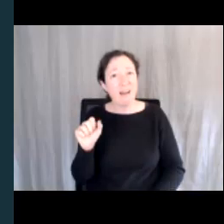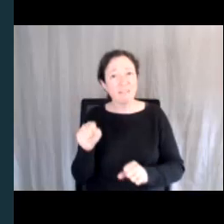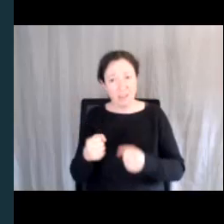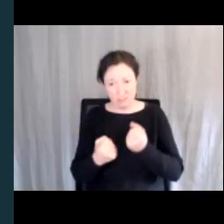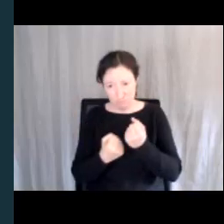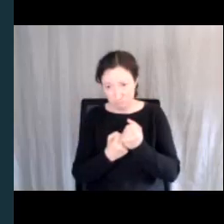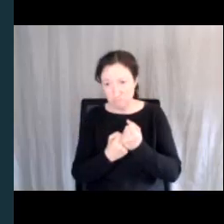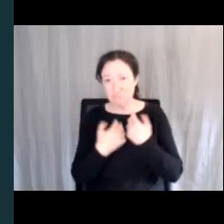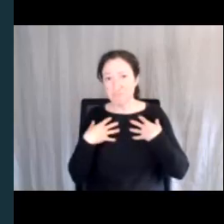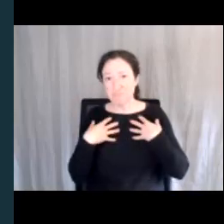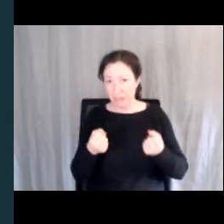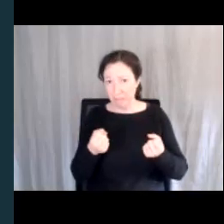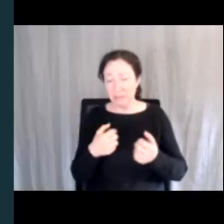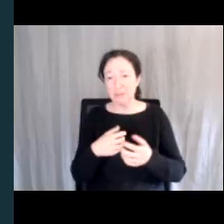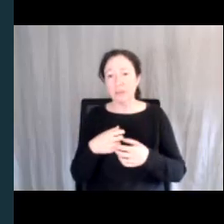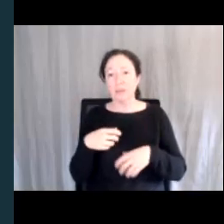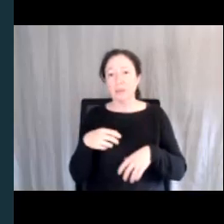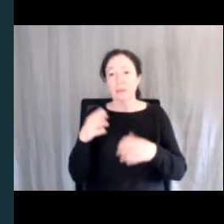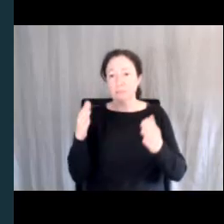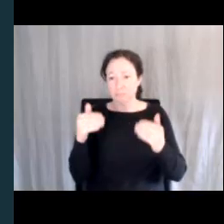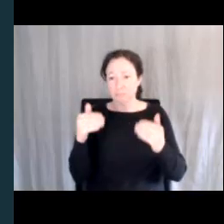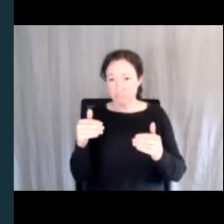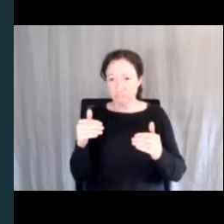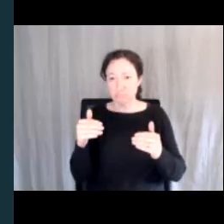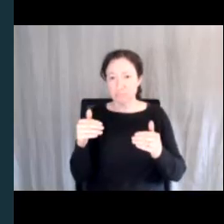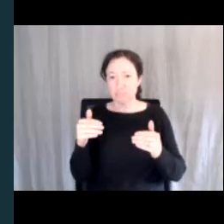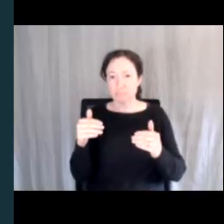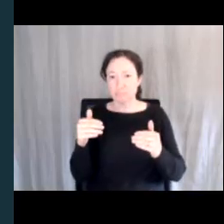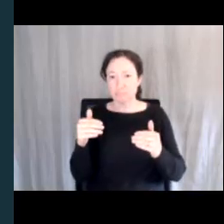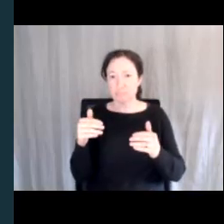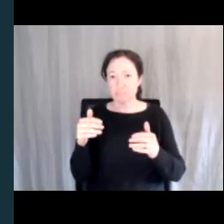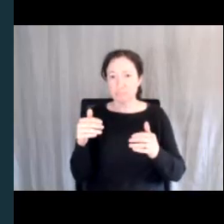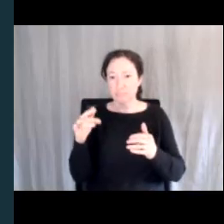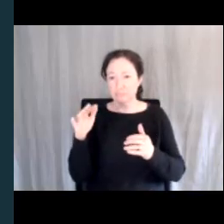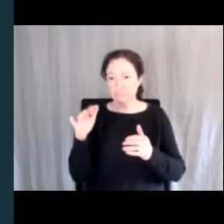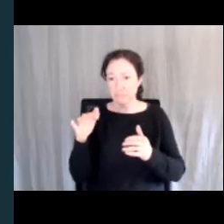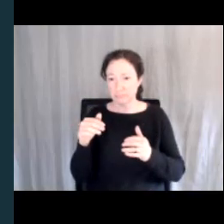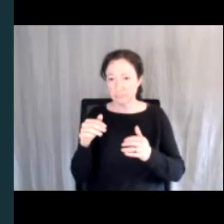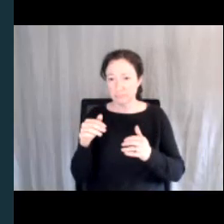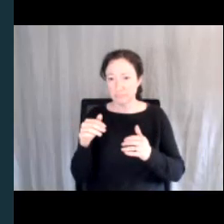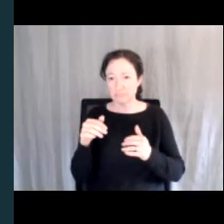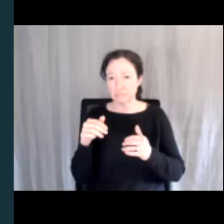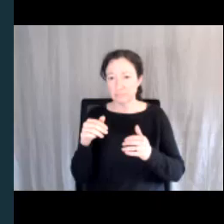things like cinnamon can help support blood sugar balance. We talked earlier about if you're mitochondria